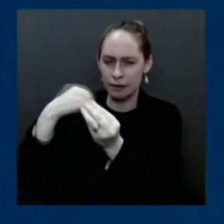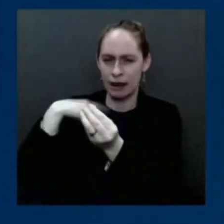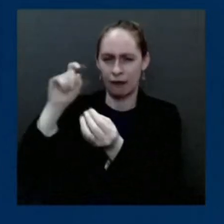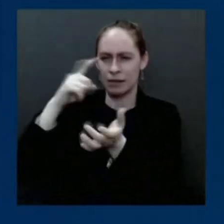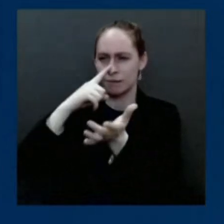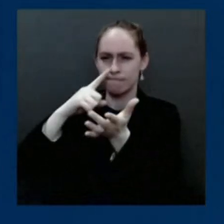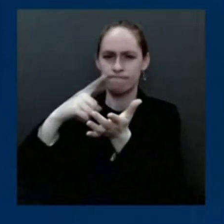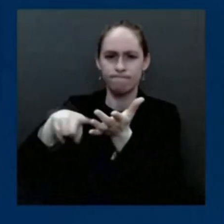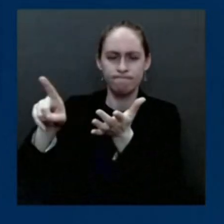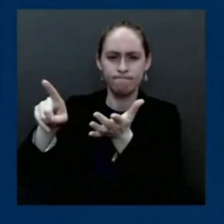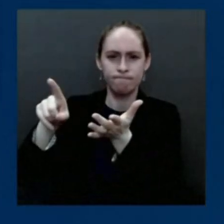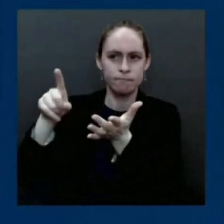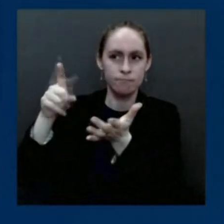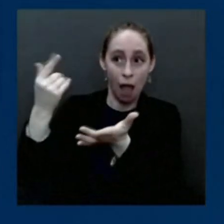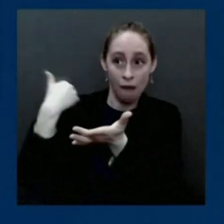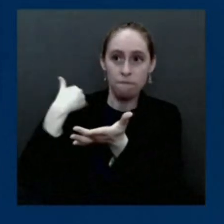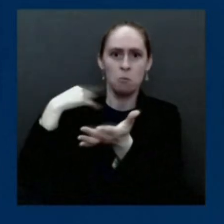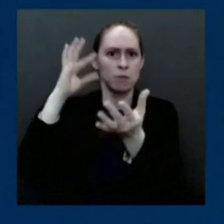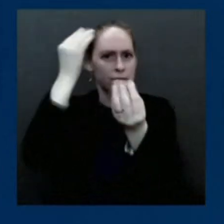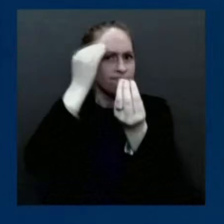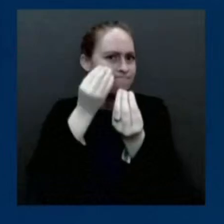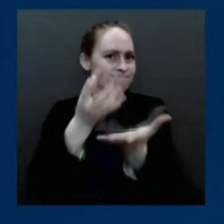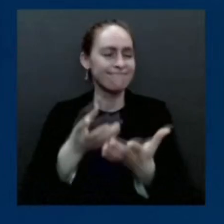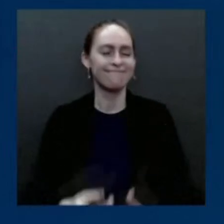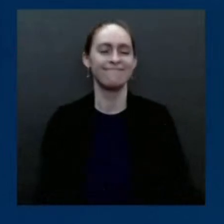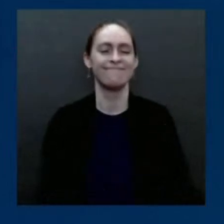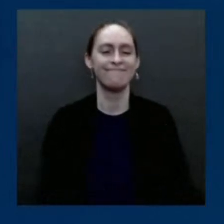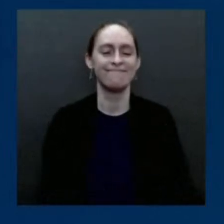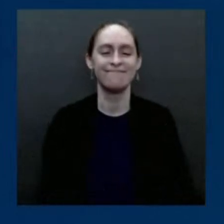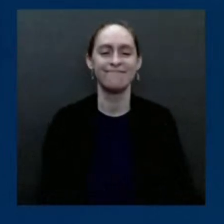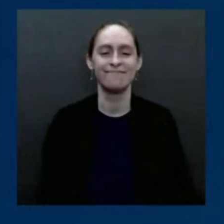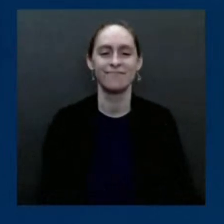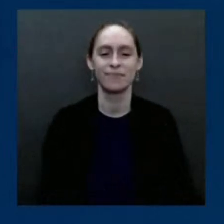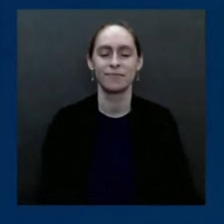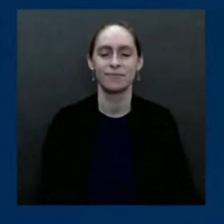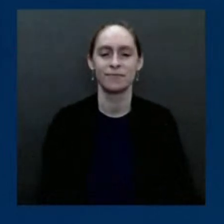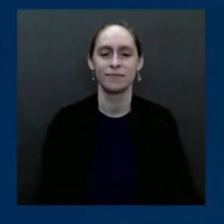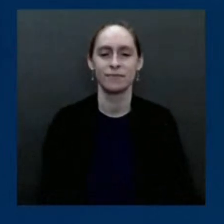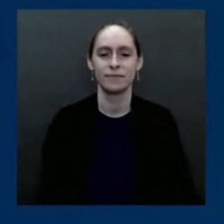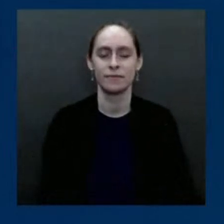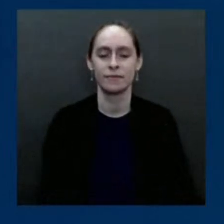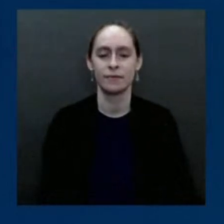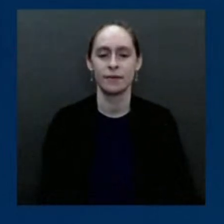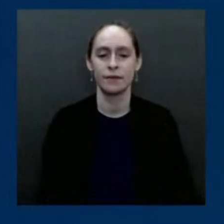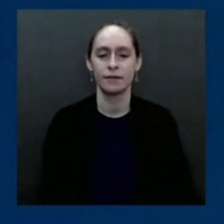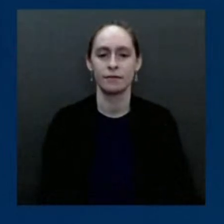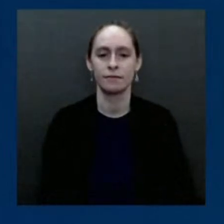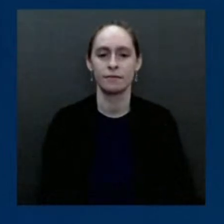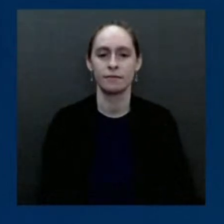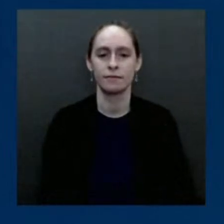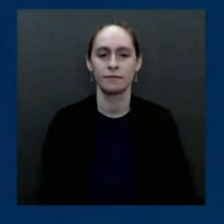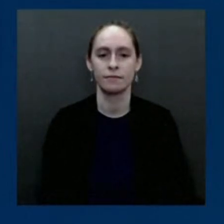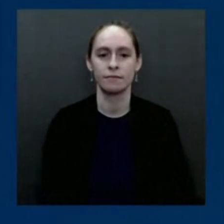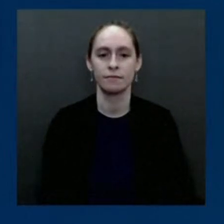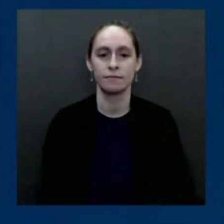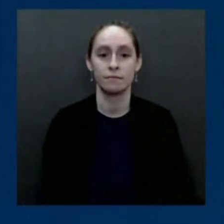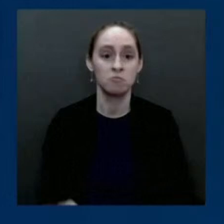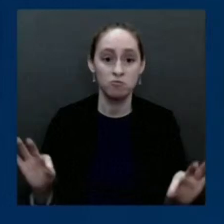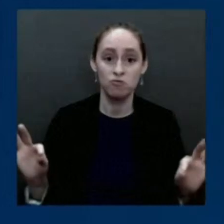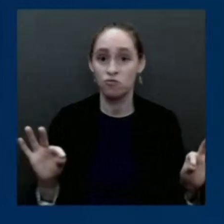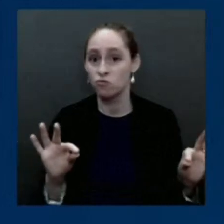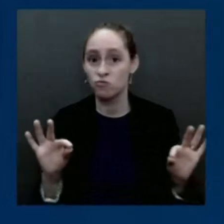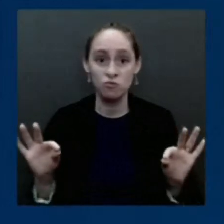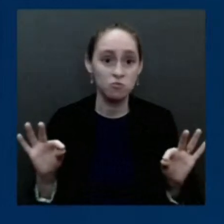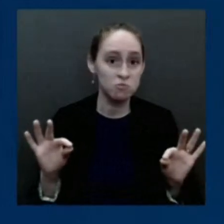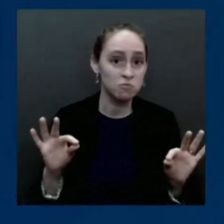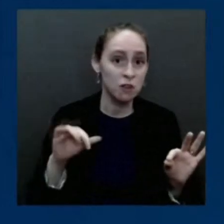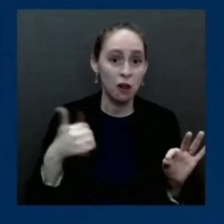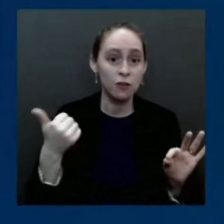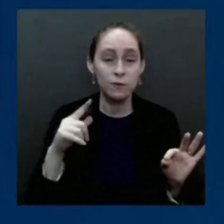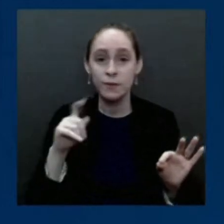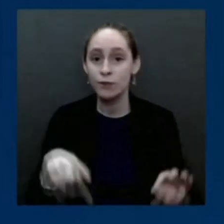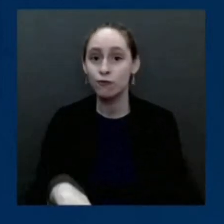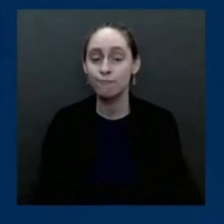ABOUT THOSE ELIGIBLE HAVE NOW